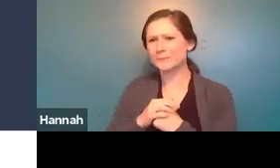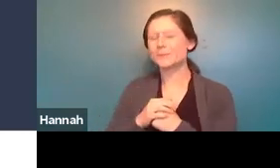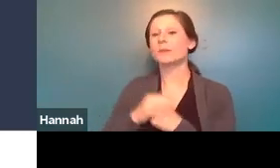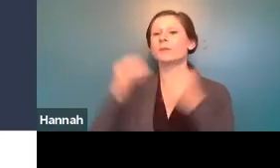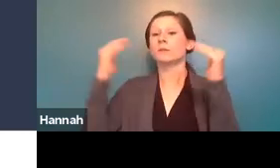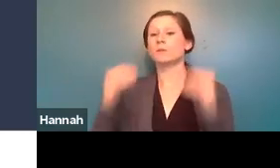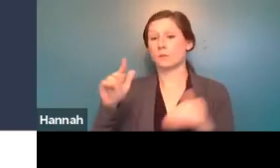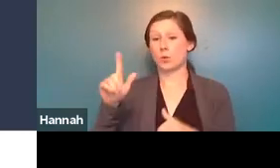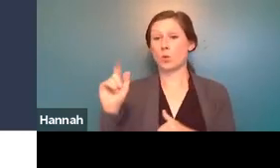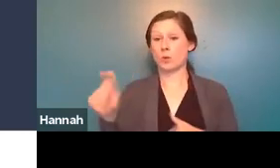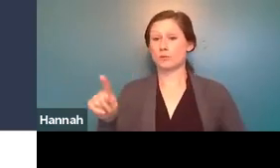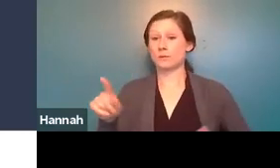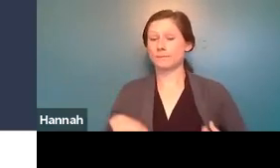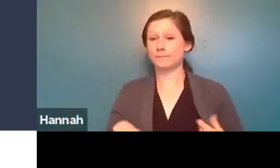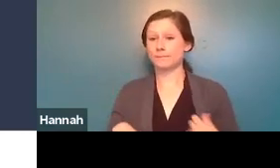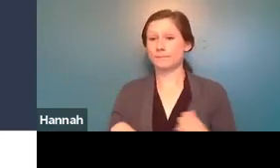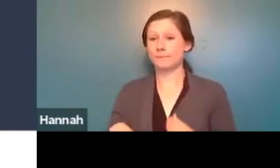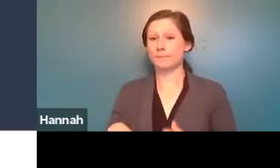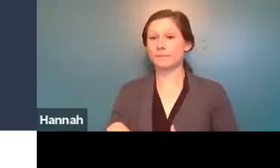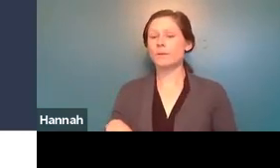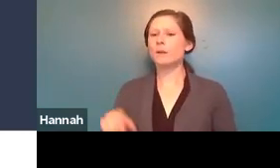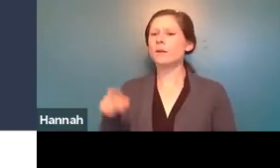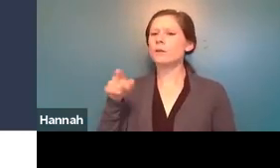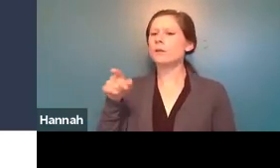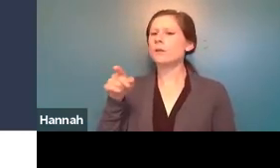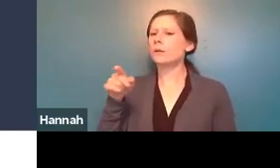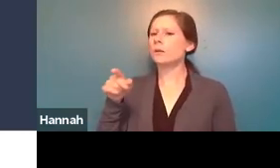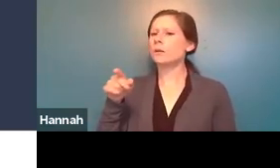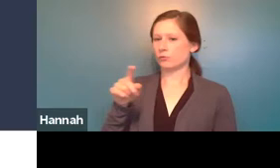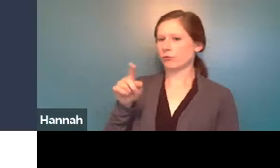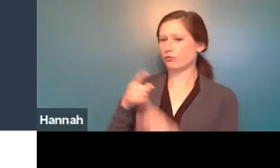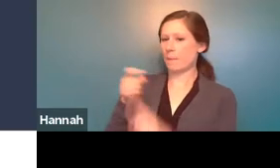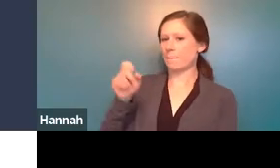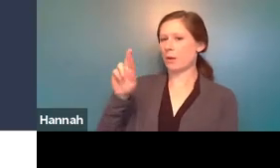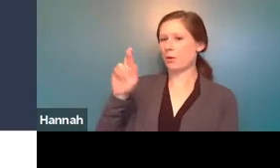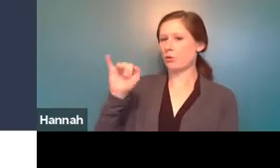too. And this comes from Ricki. Are you